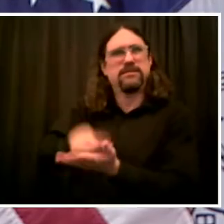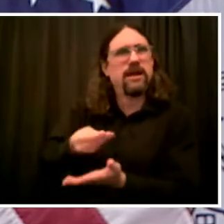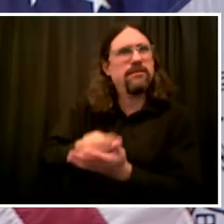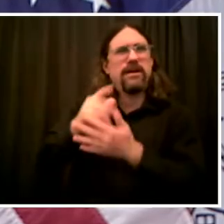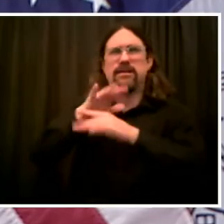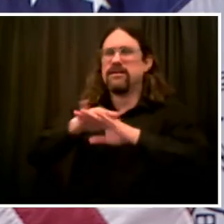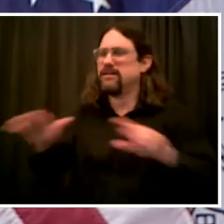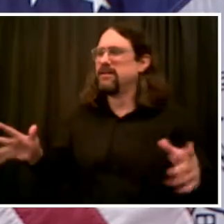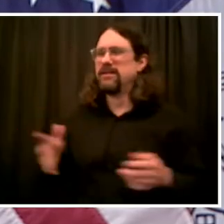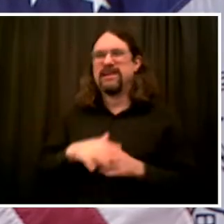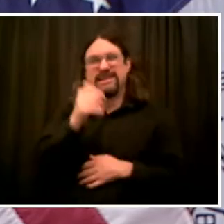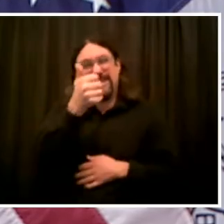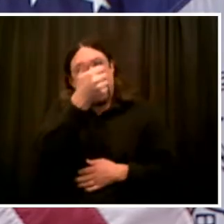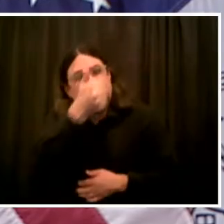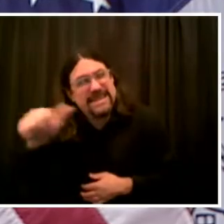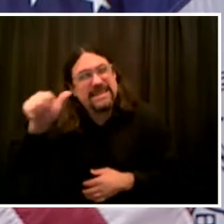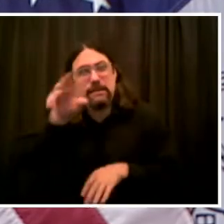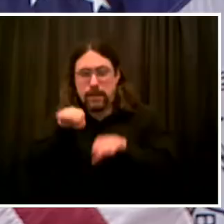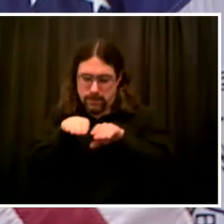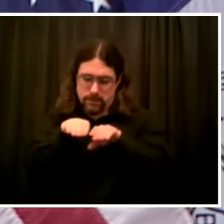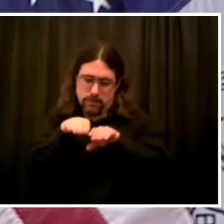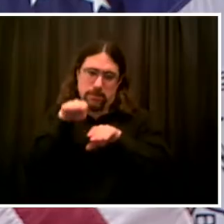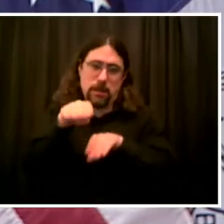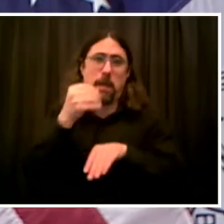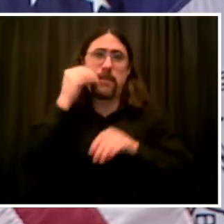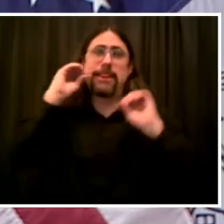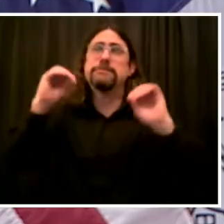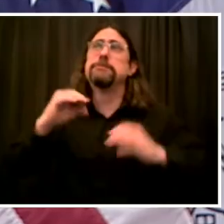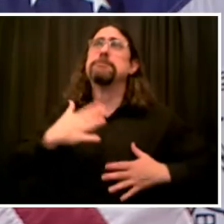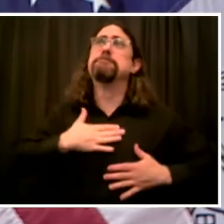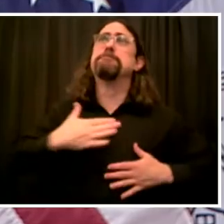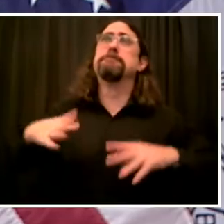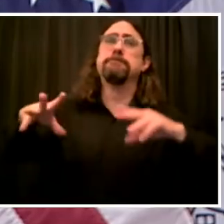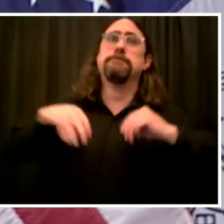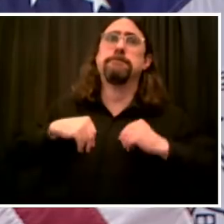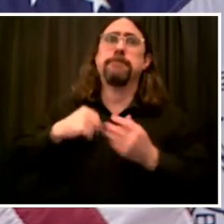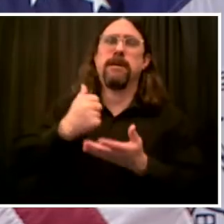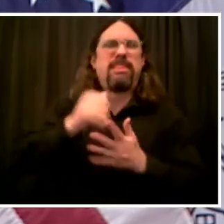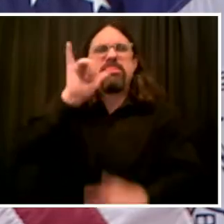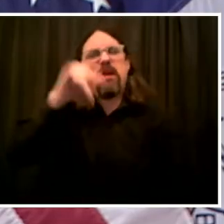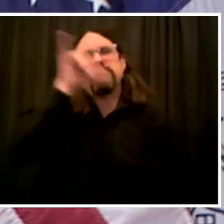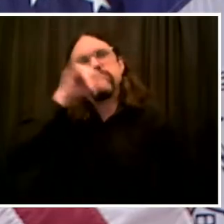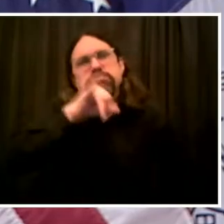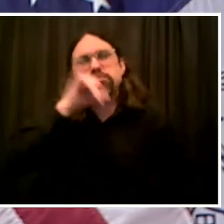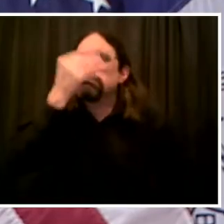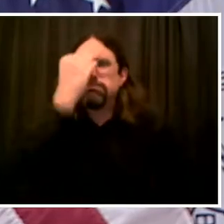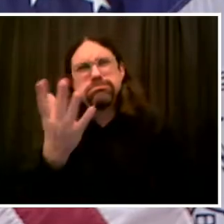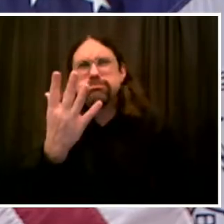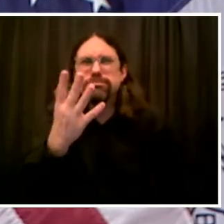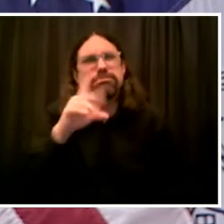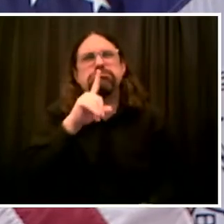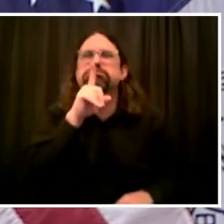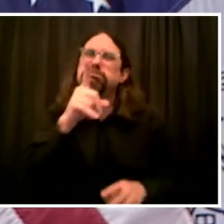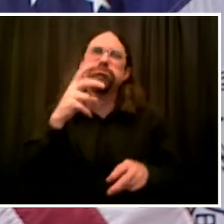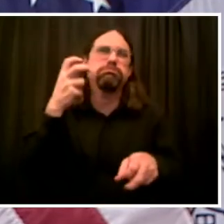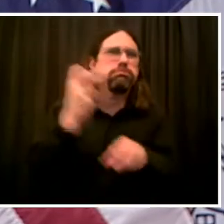CCAEPTS HP,EL THAT IS A VERY GOOD INDICINDICAT.